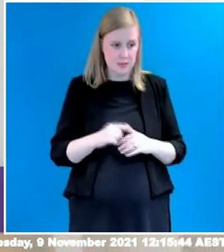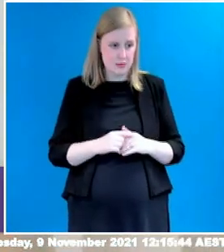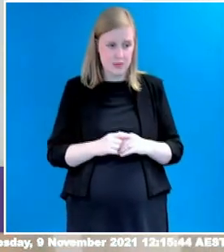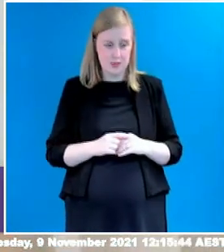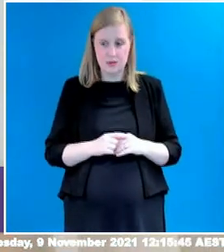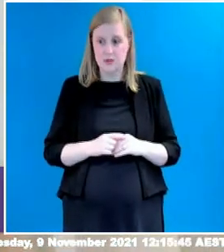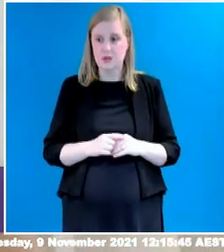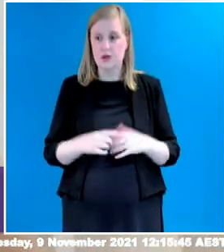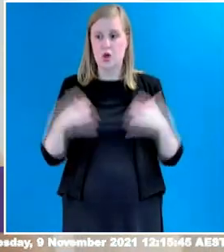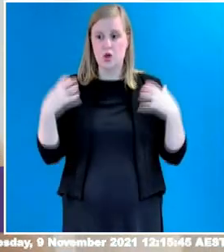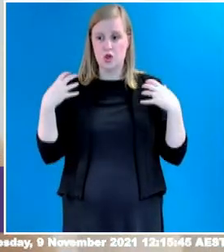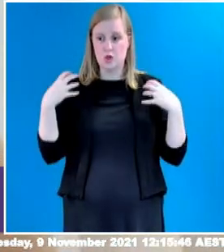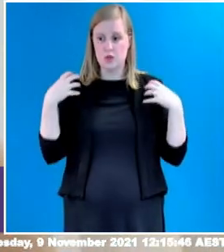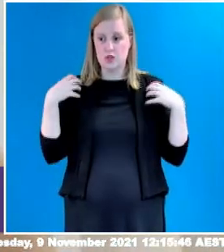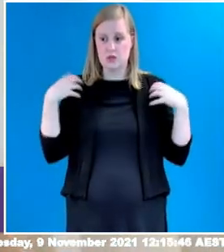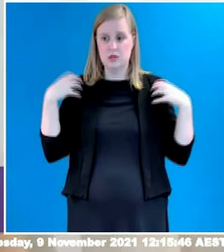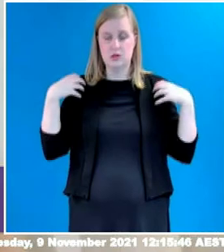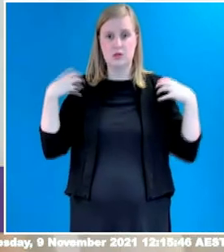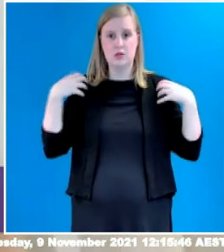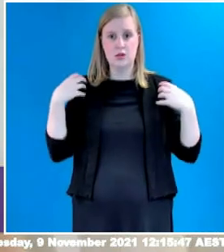That's right, sorry, for the blokes.